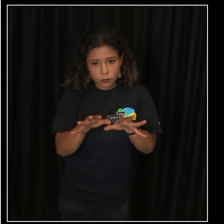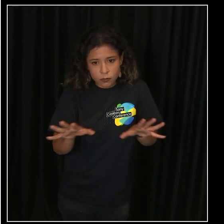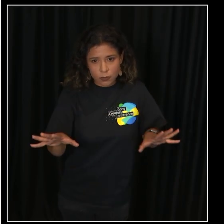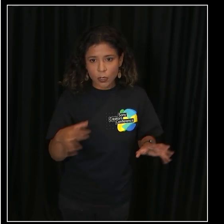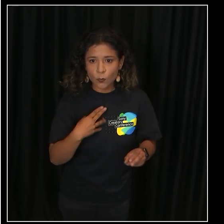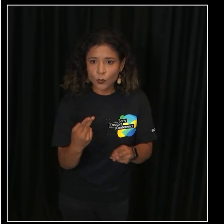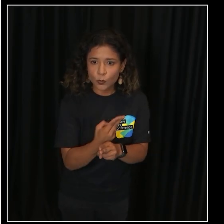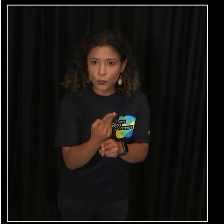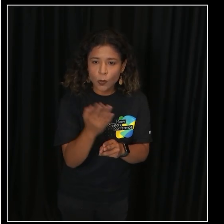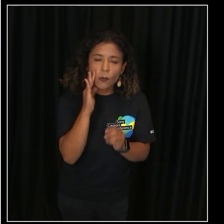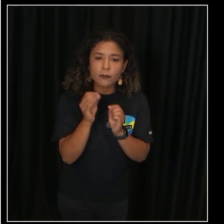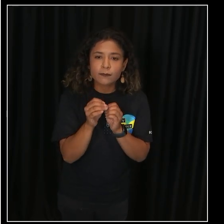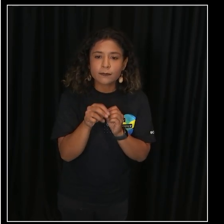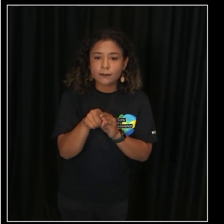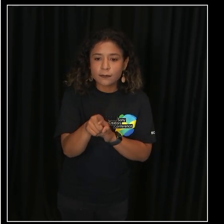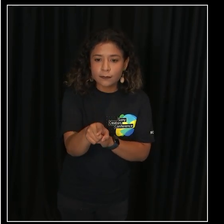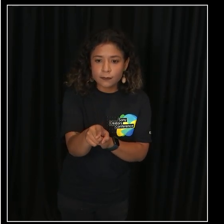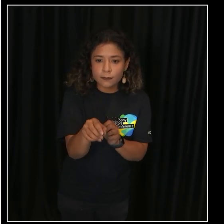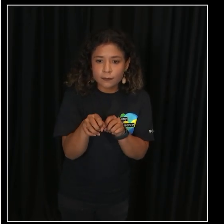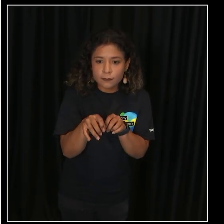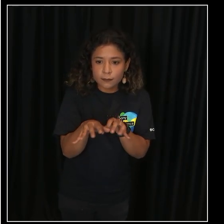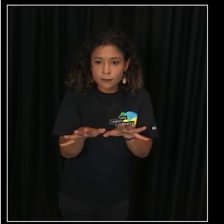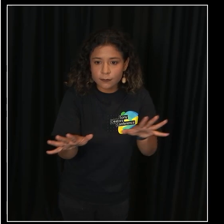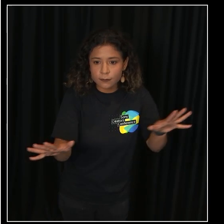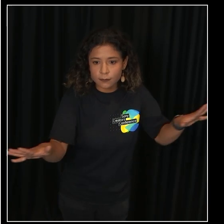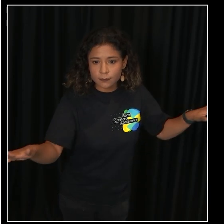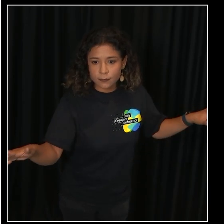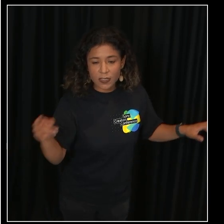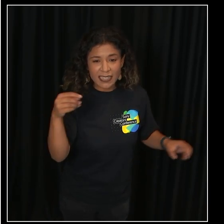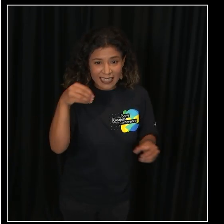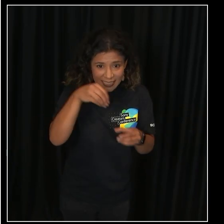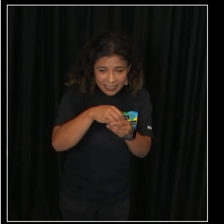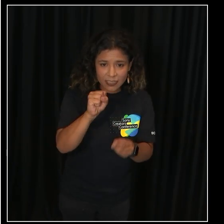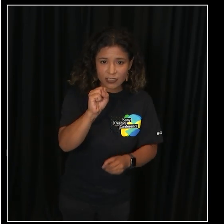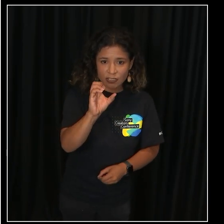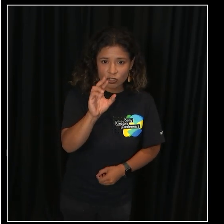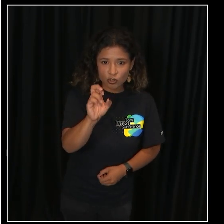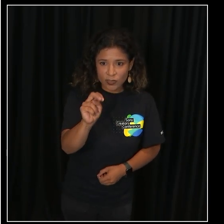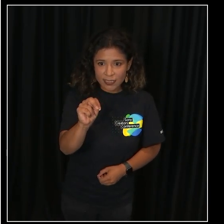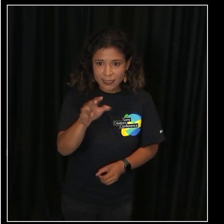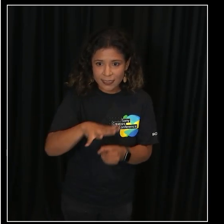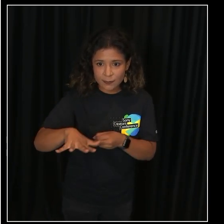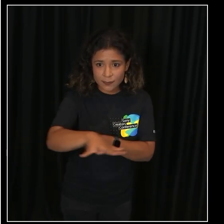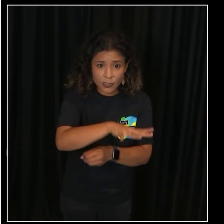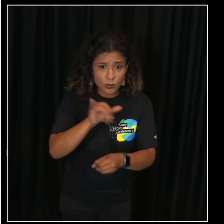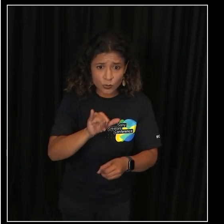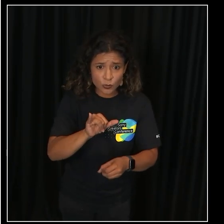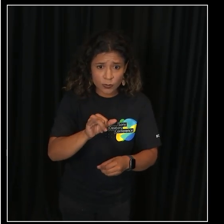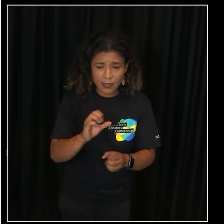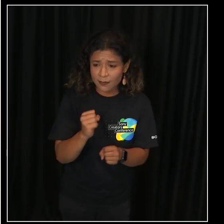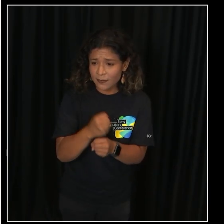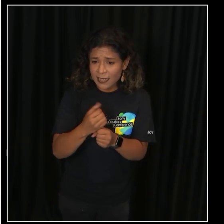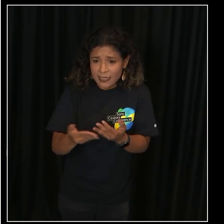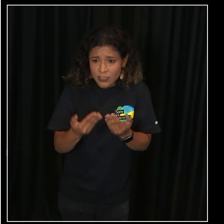they also travel in a straight line and Screen Space. That makes things way easier for us because it means if we're wanting to trace our screen ray,